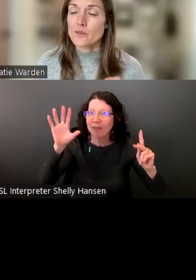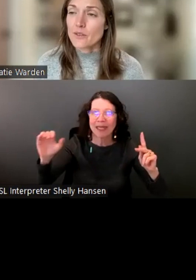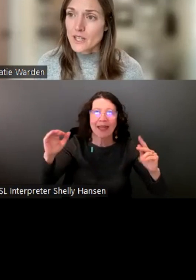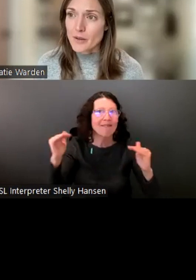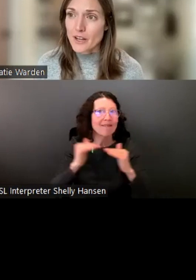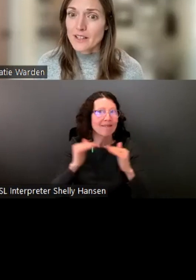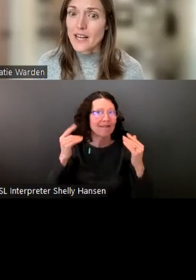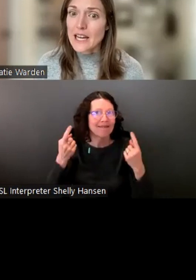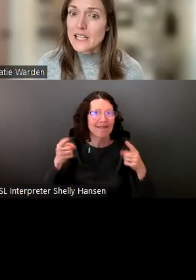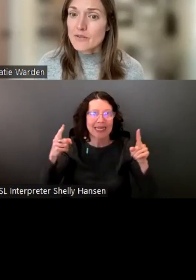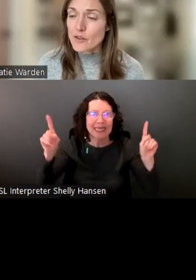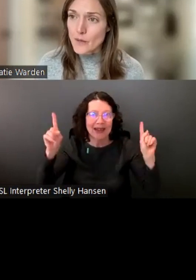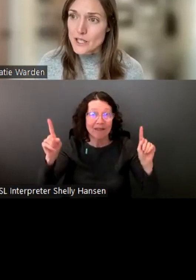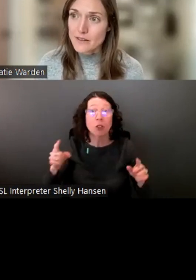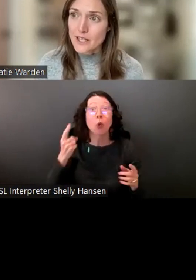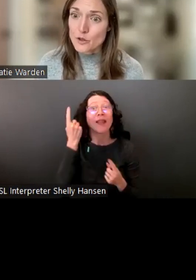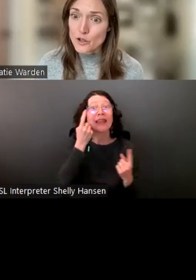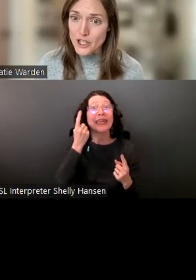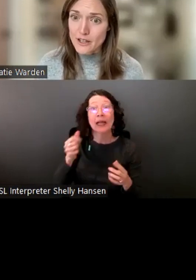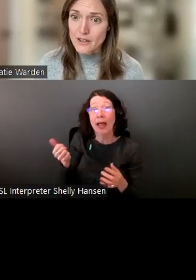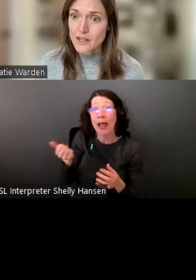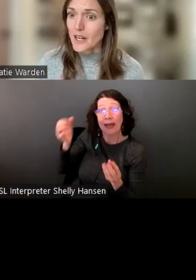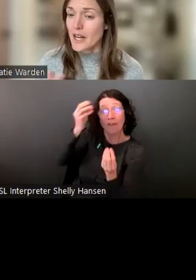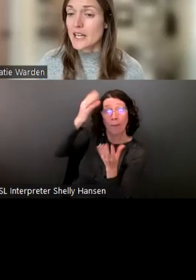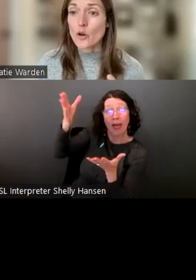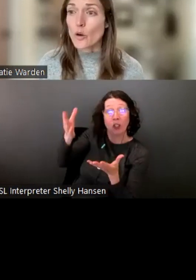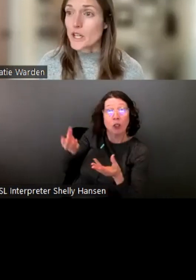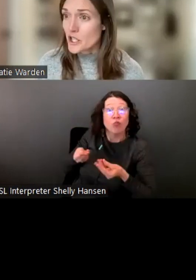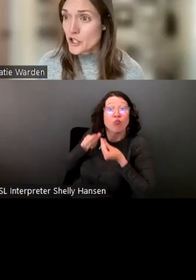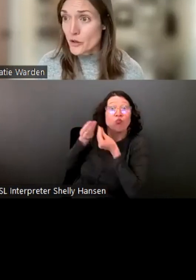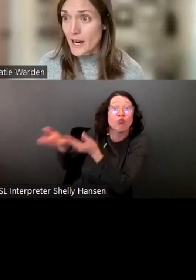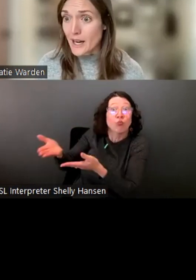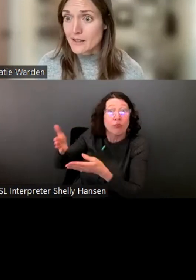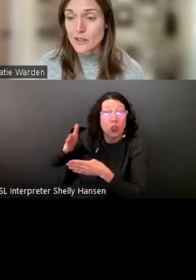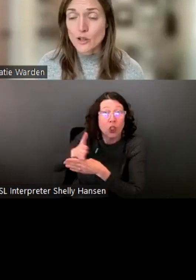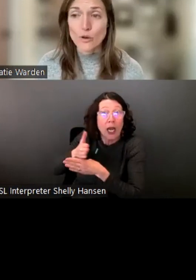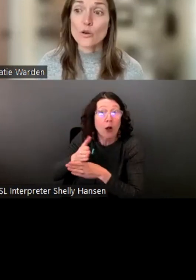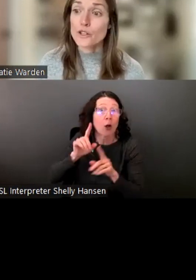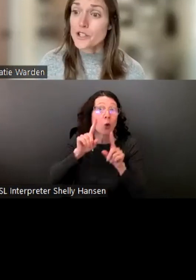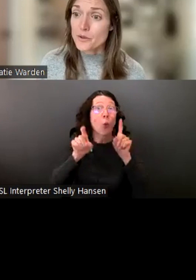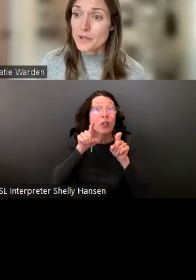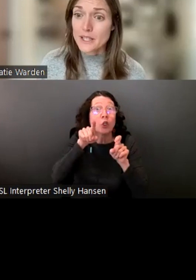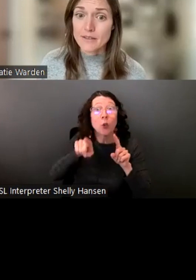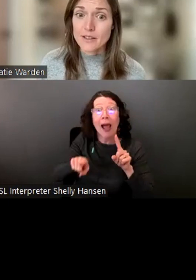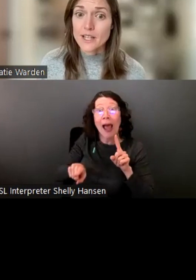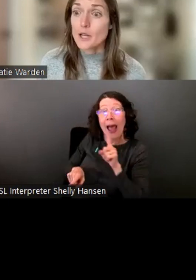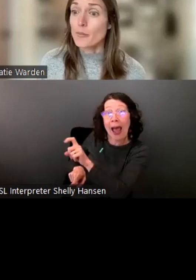So think about any information that you share, any questions you ask, orders you give,